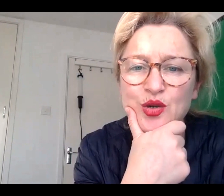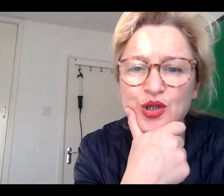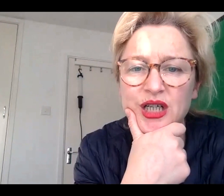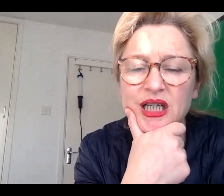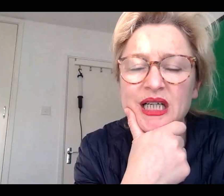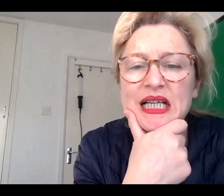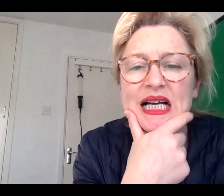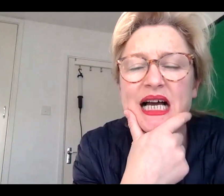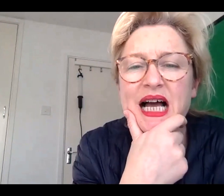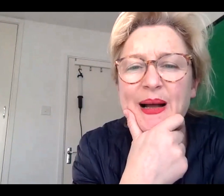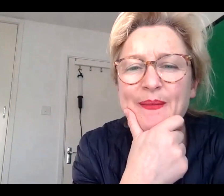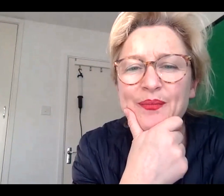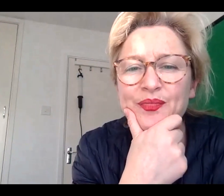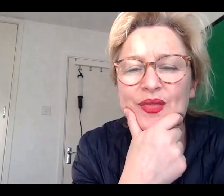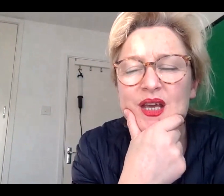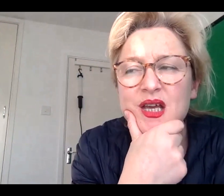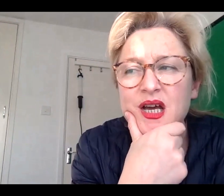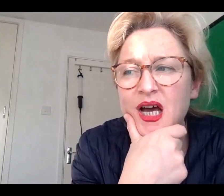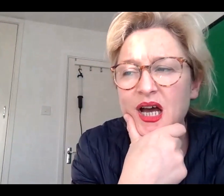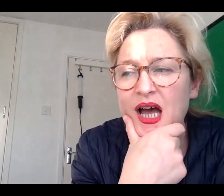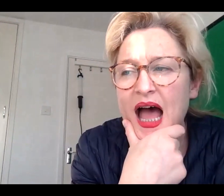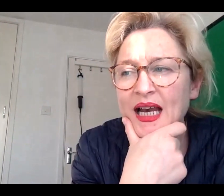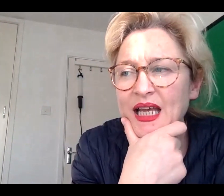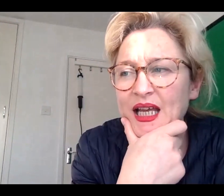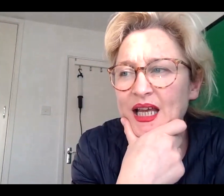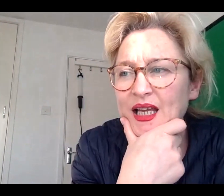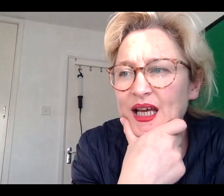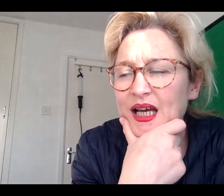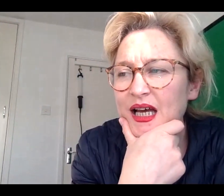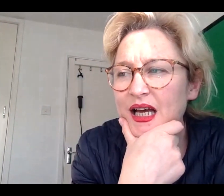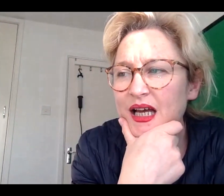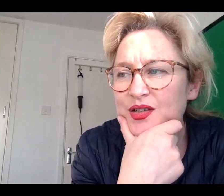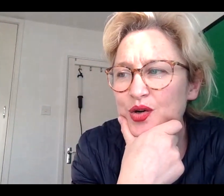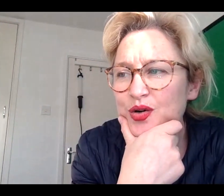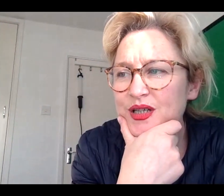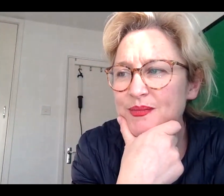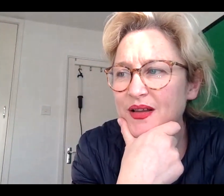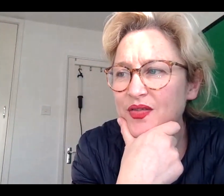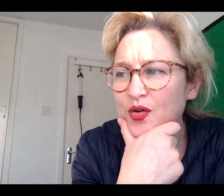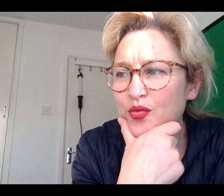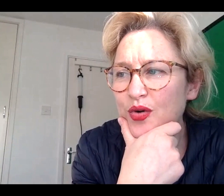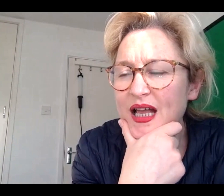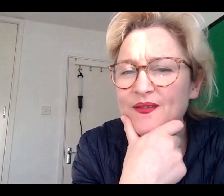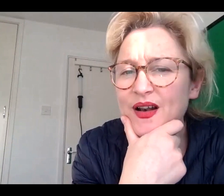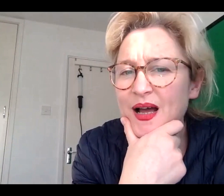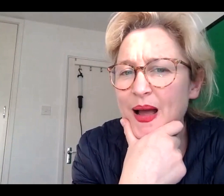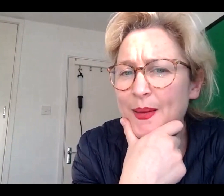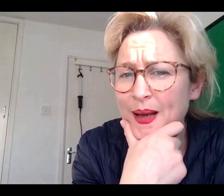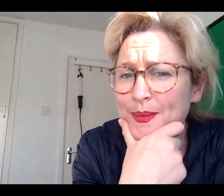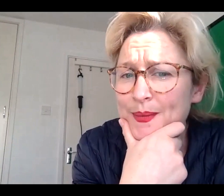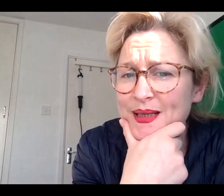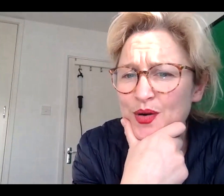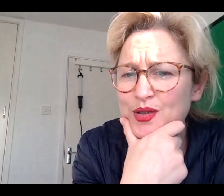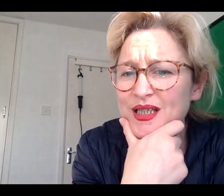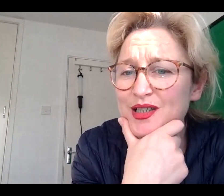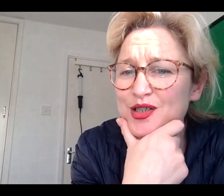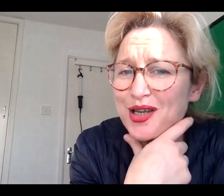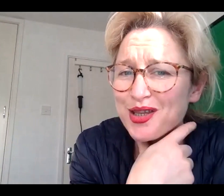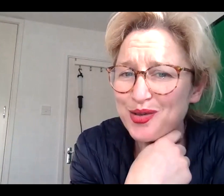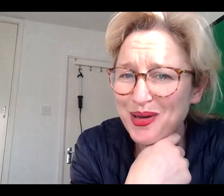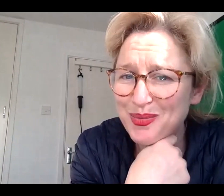Daughter', Annie talks about the red, I might be misquoting it and Jonathan you might